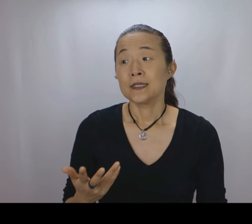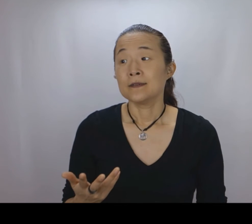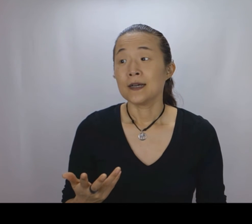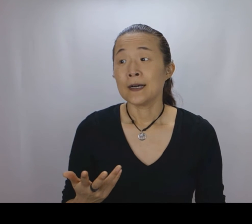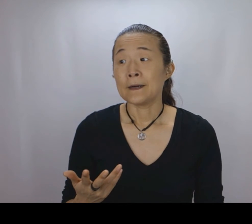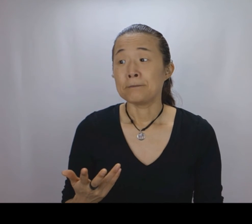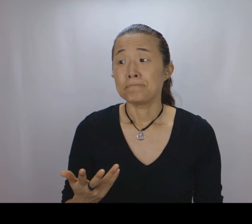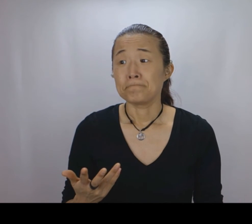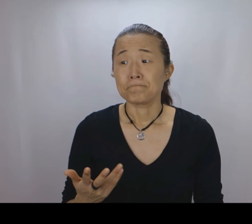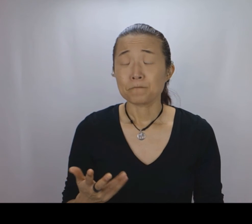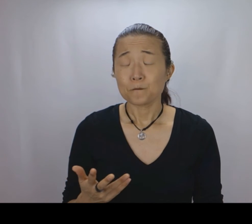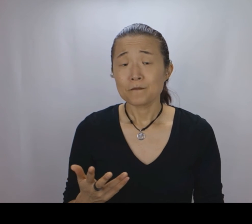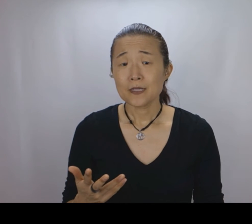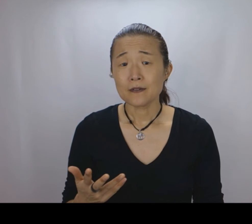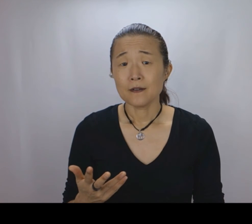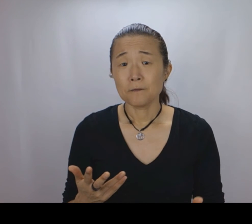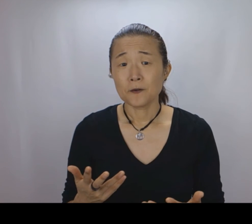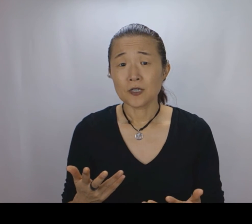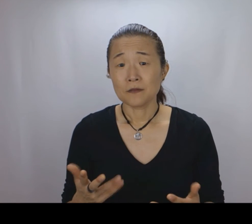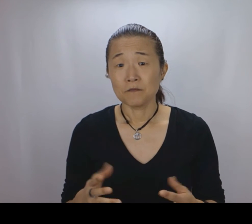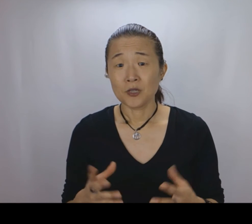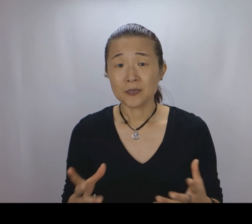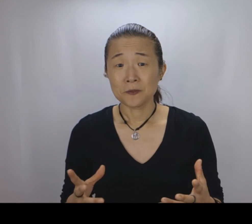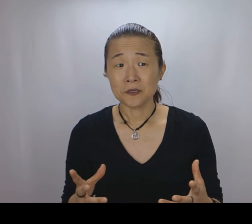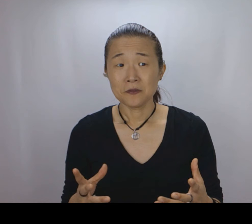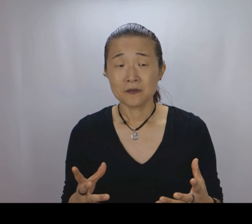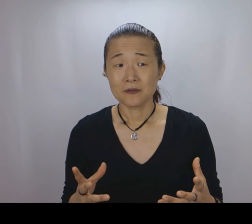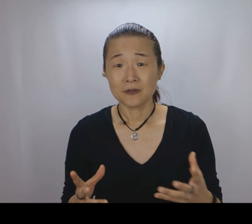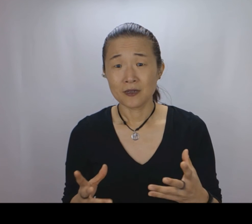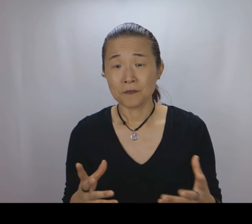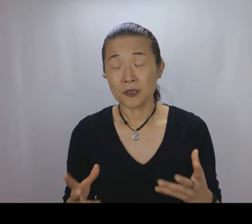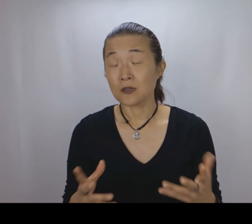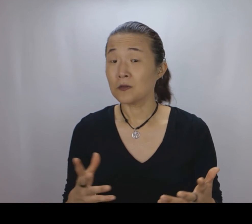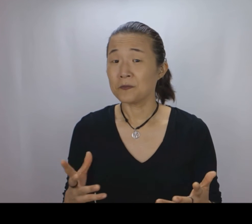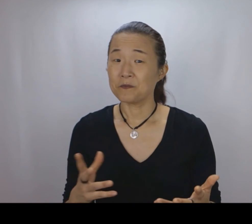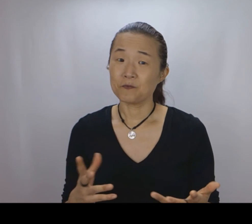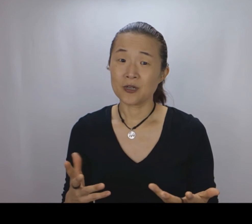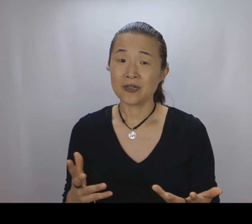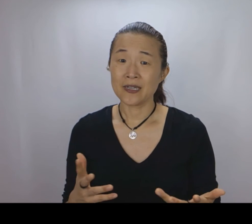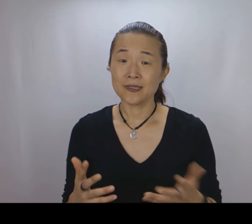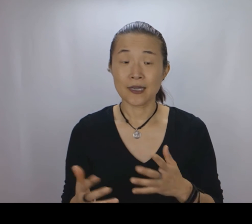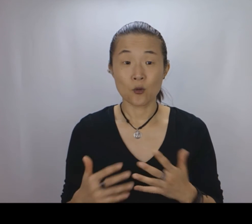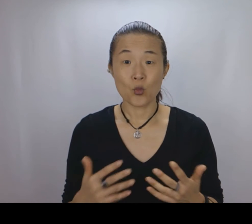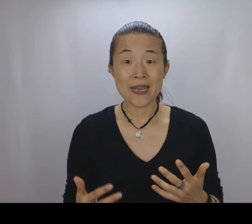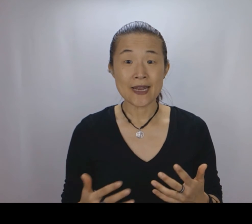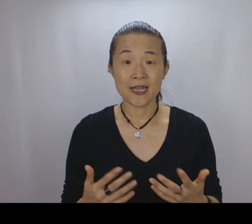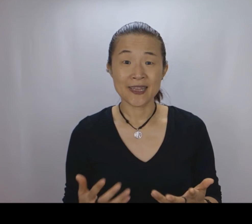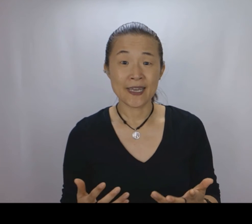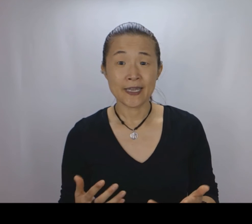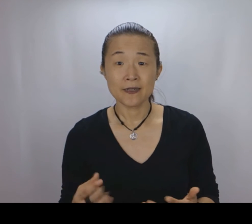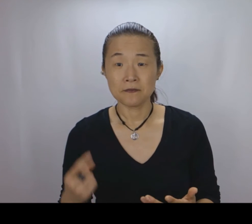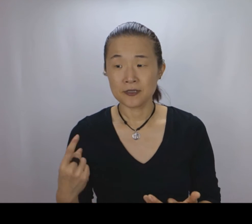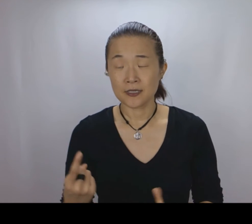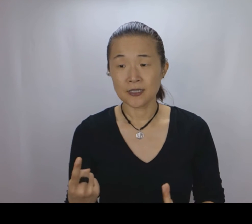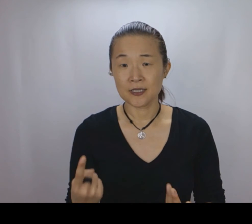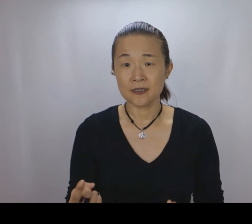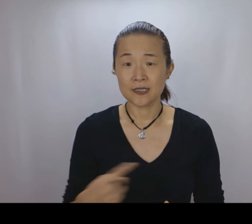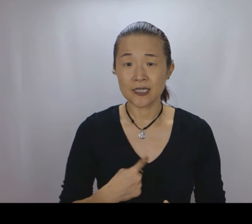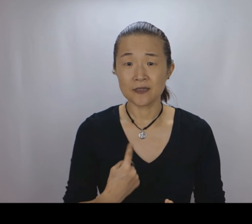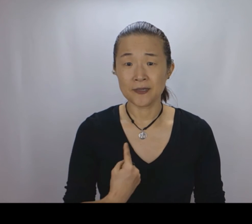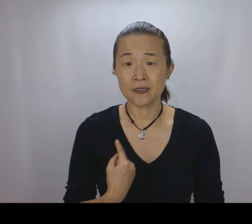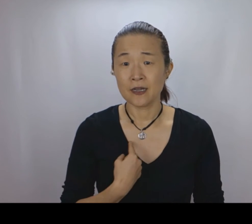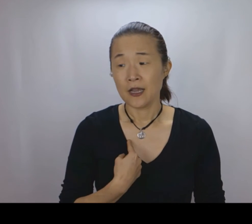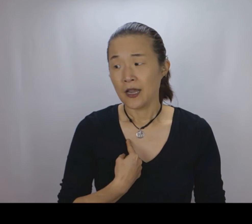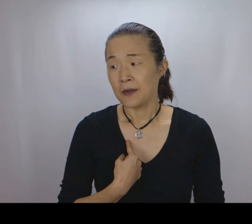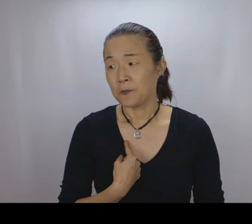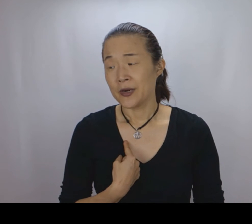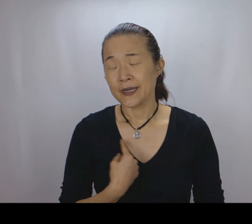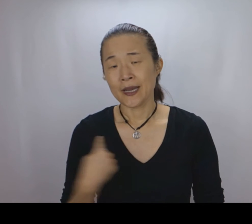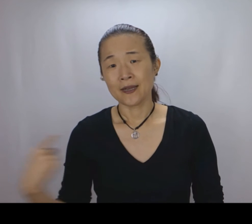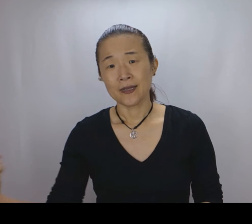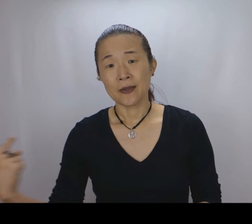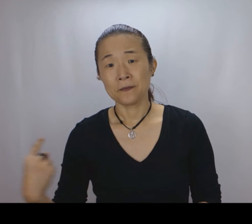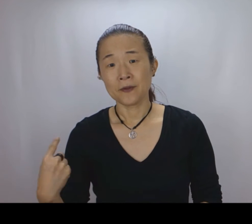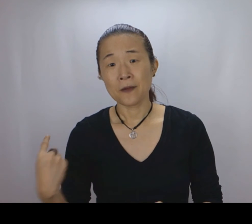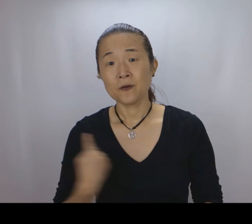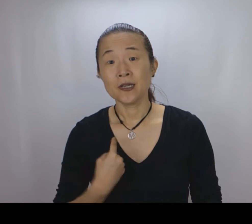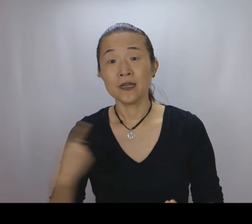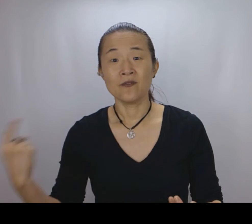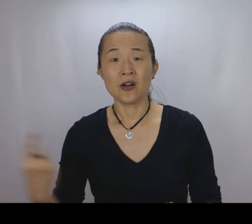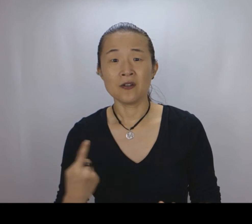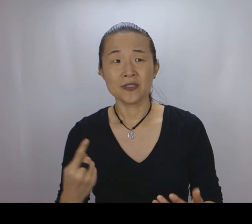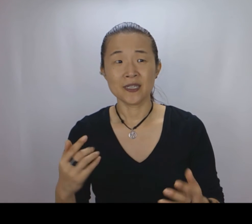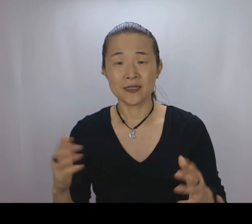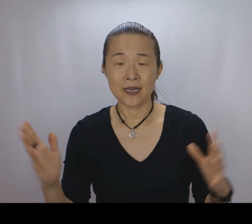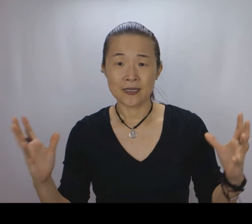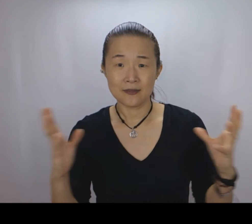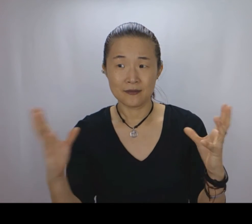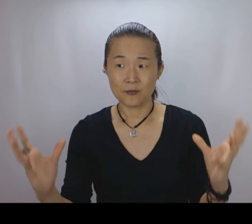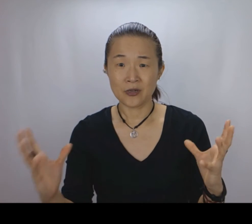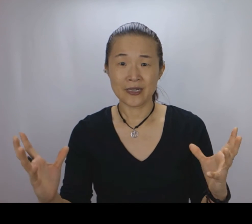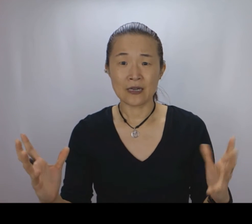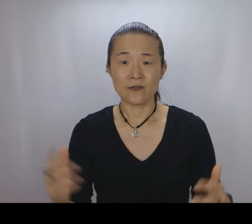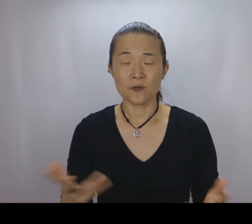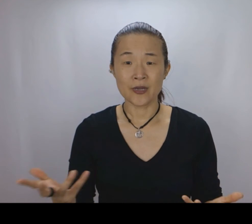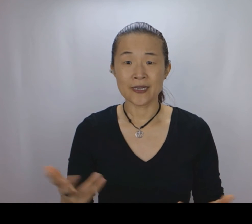So for multiple plural pronouns like we and they what you're going to do is take your finger and point at everyone involved in that pronoun for we.